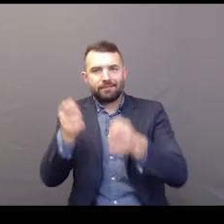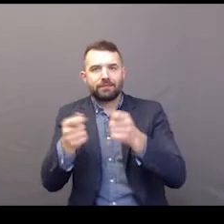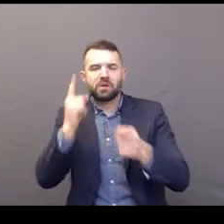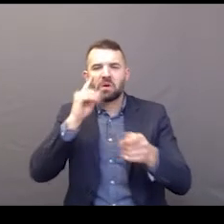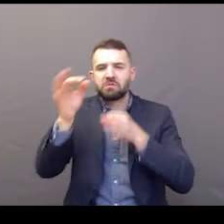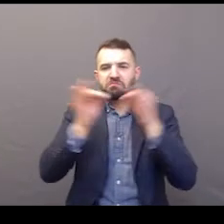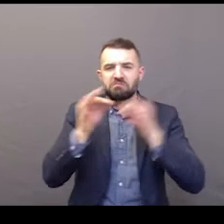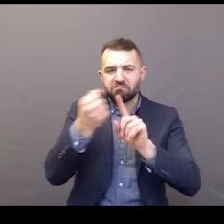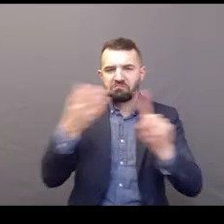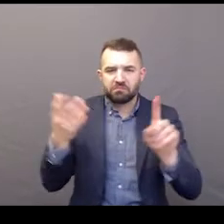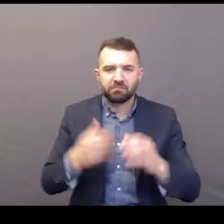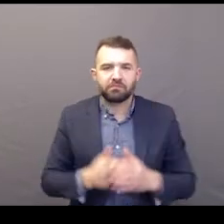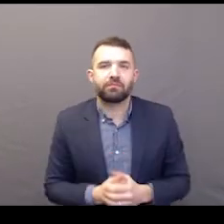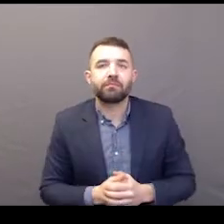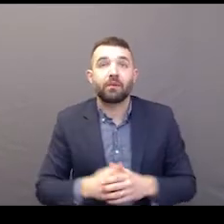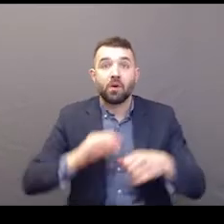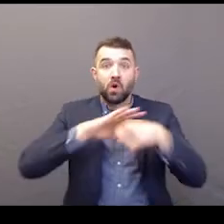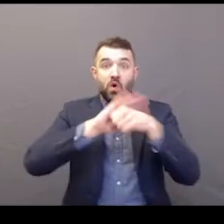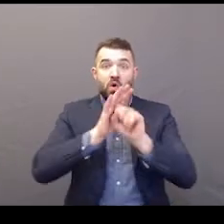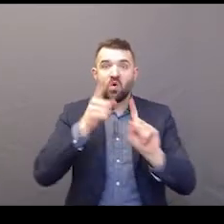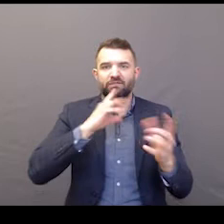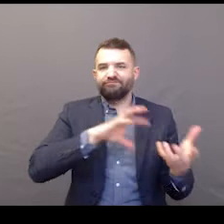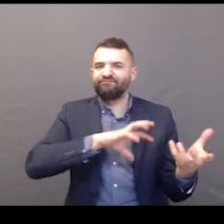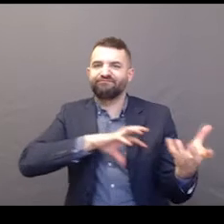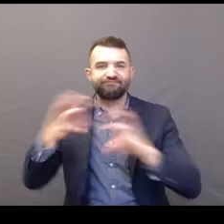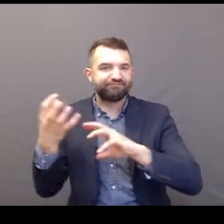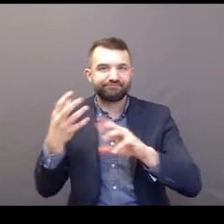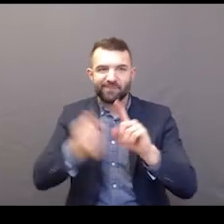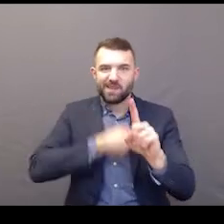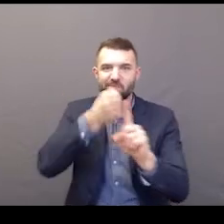The COVID-19 crisis is greatly reducing the revenues Sound Transit relies on